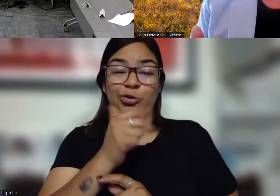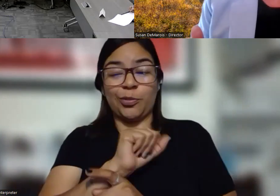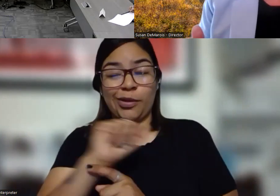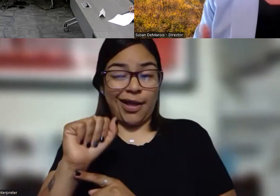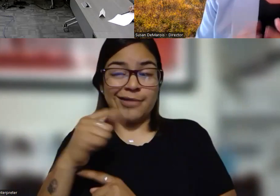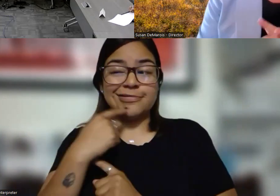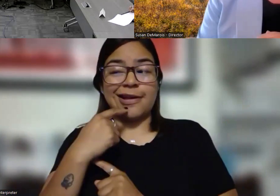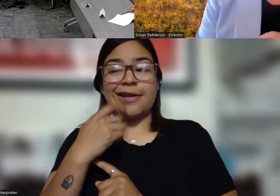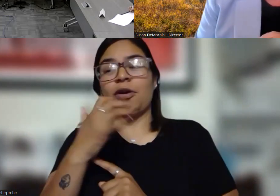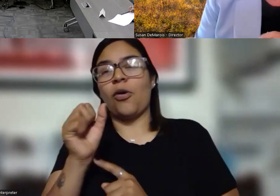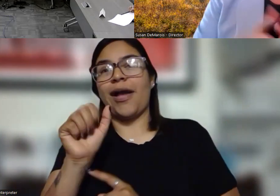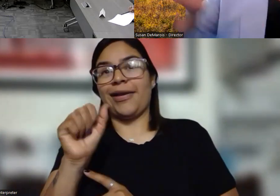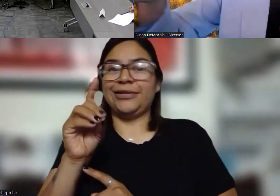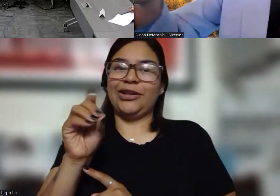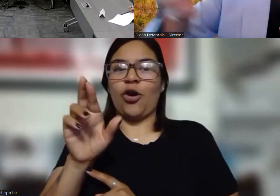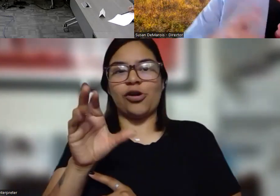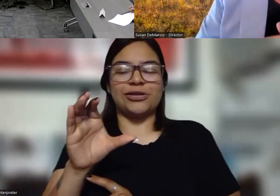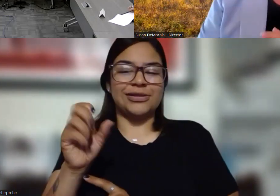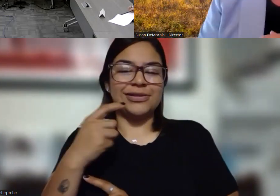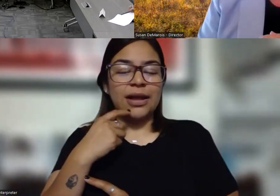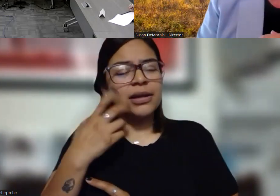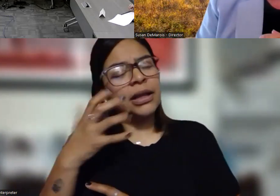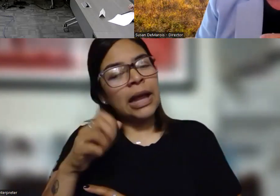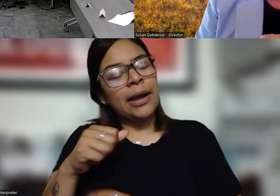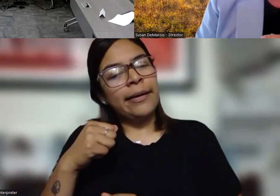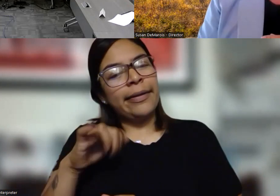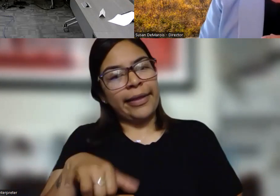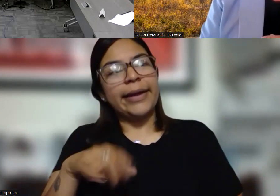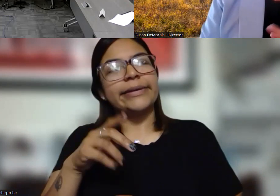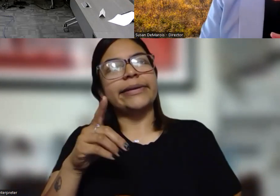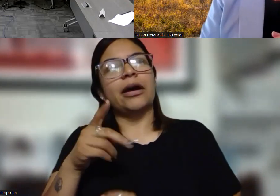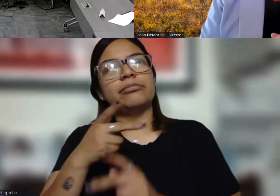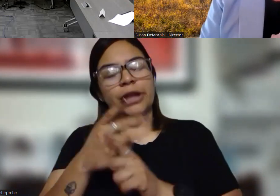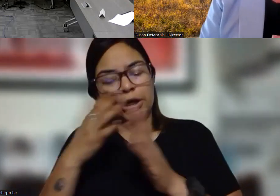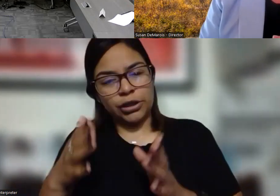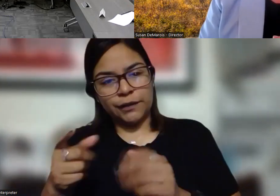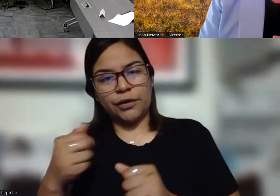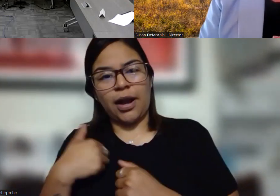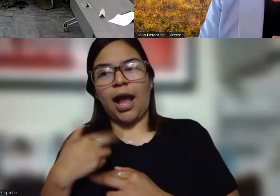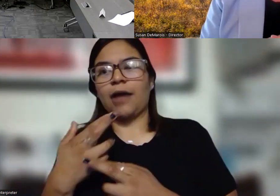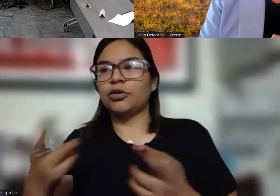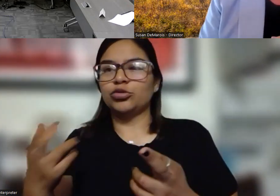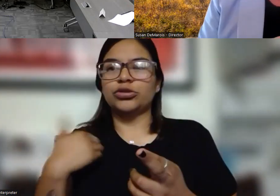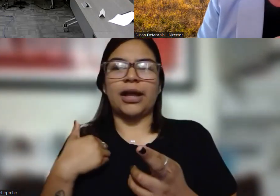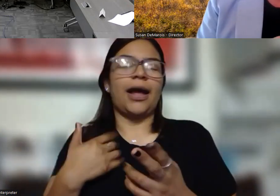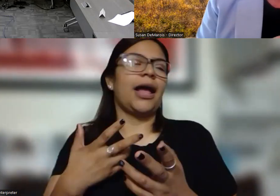the adrcs sit uh read to your point where the caregiver Resource Centers sit the ilc sit so